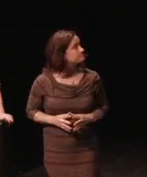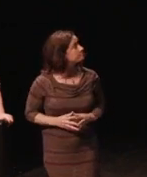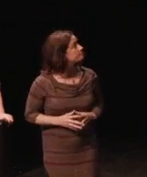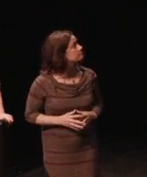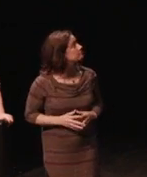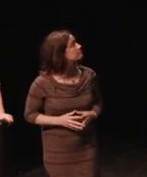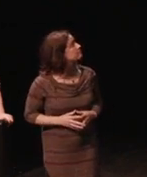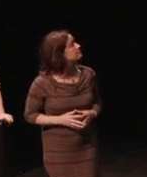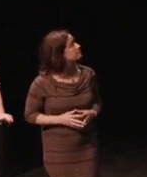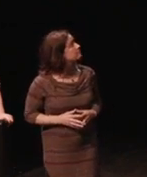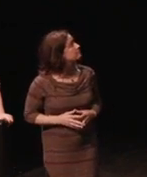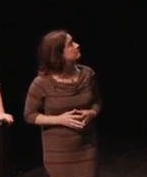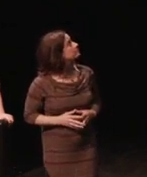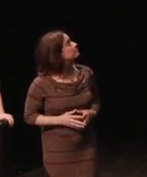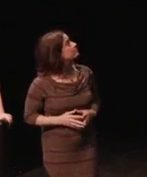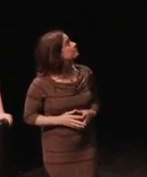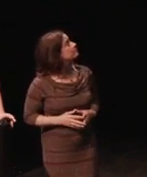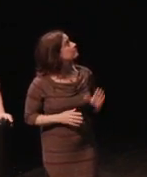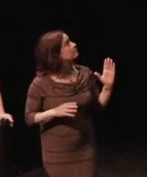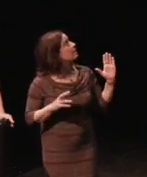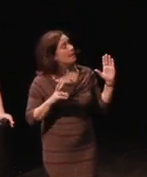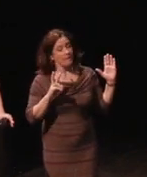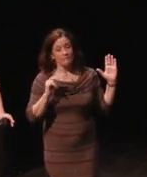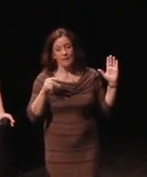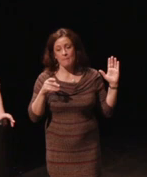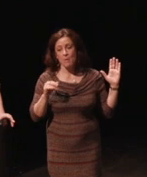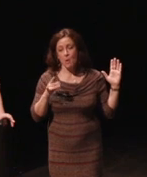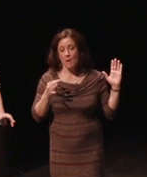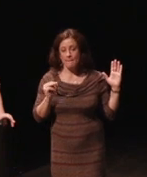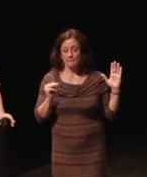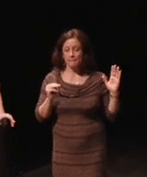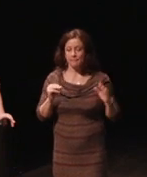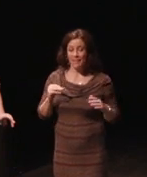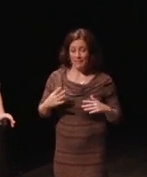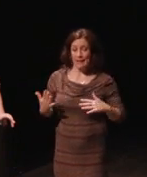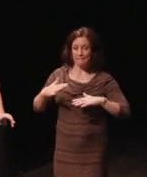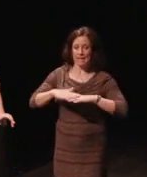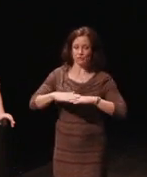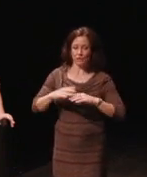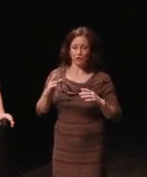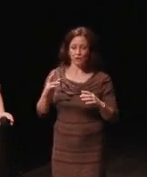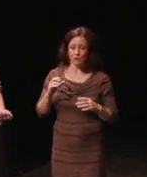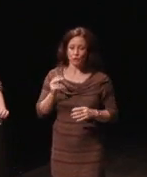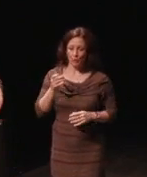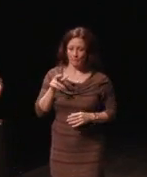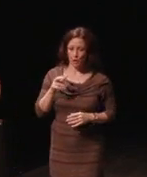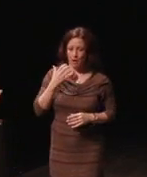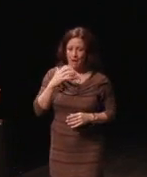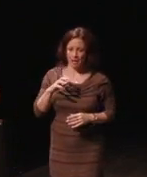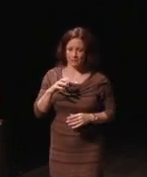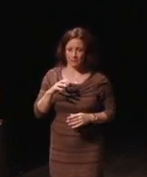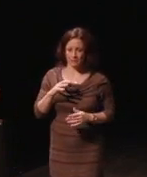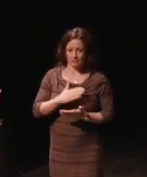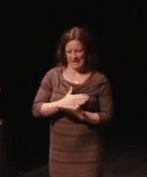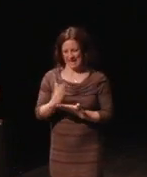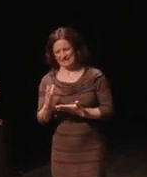Vaporum, this is a nice one, they patched in what is basically Superhot mode. You can turn the setting on and the game,